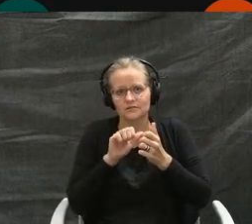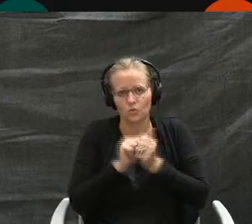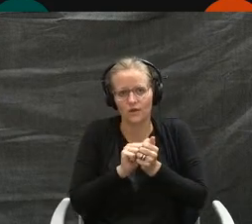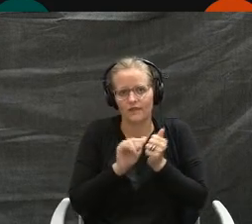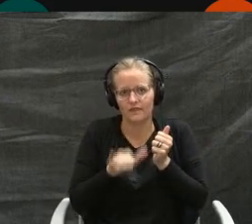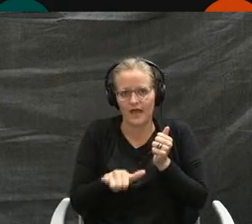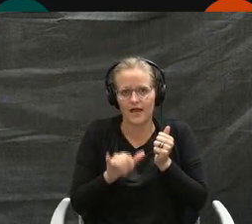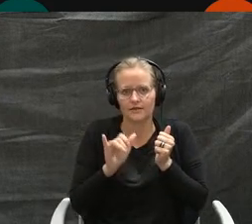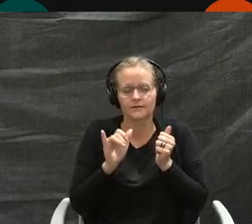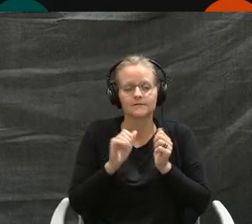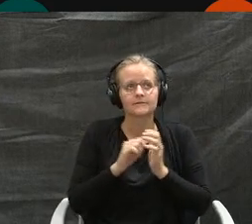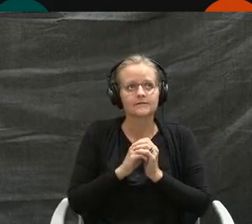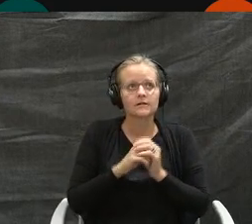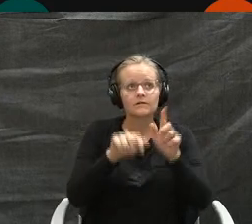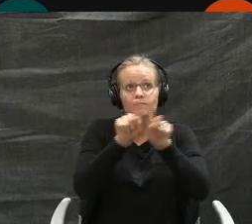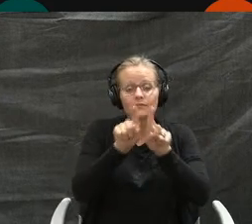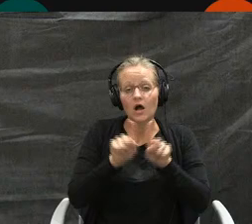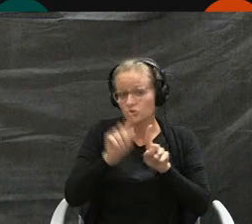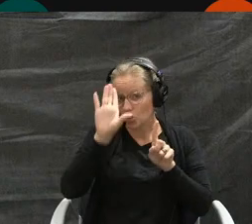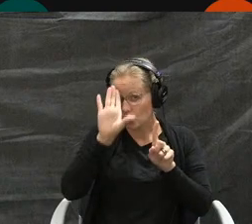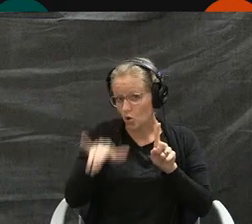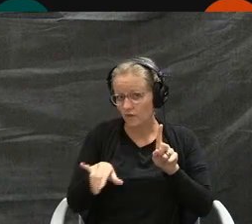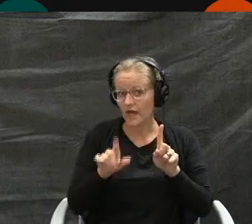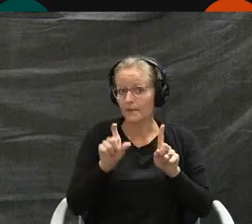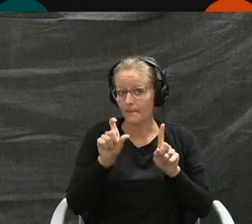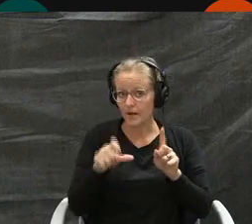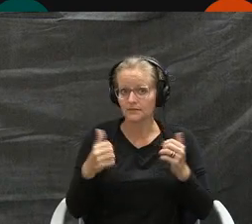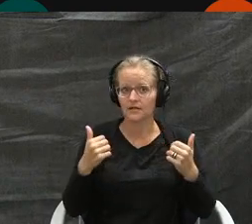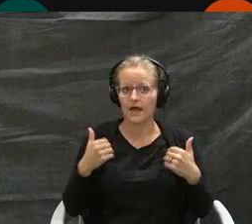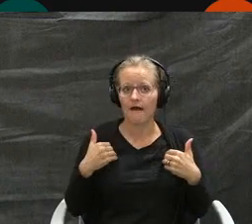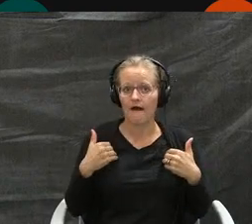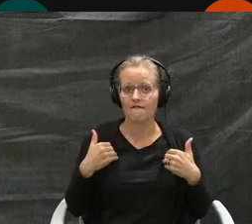know that we really would have to have individual spaces in